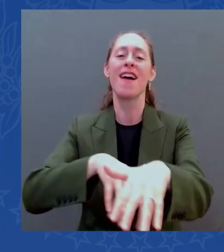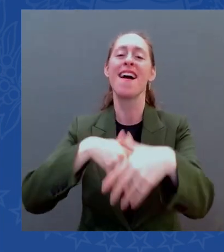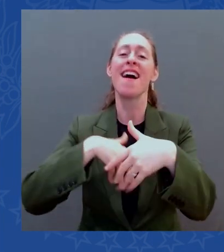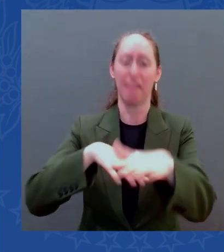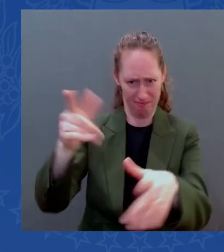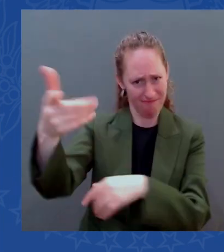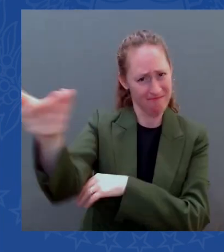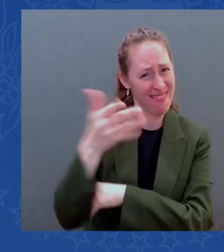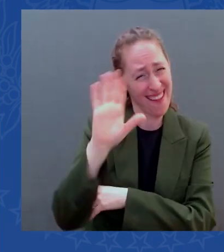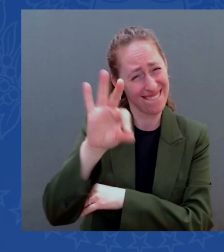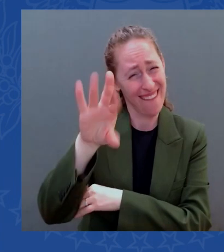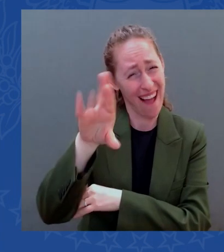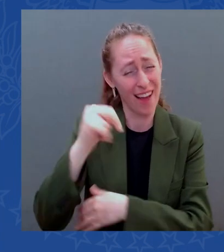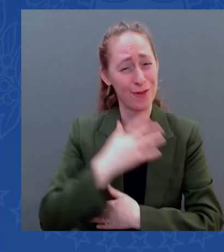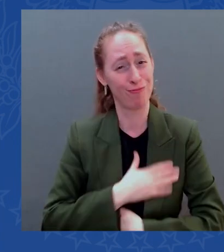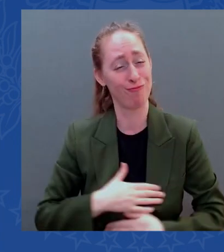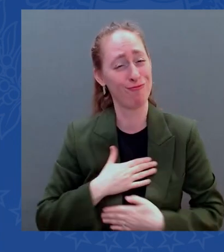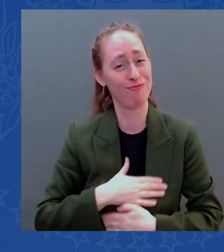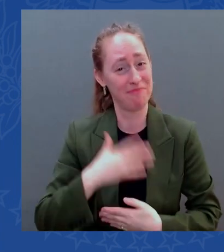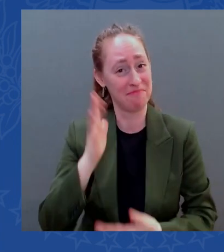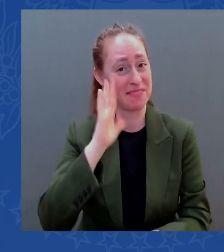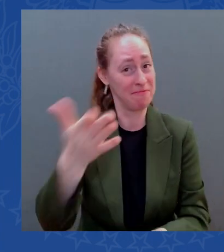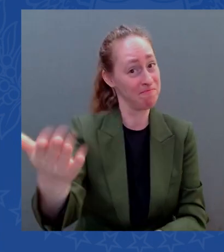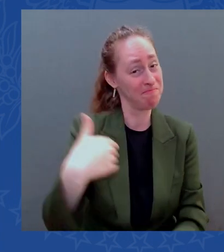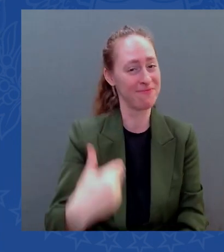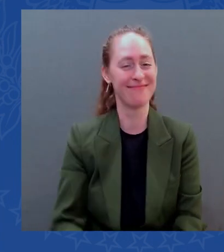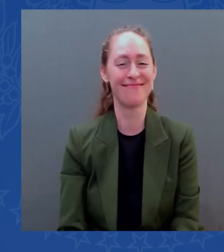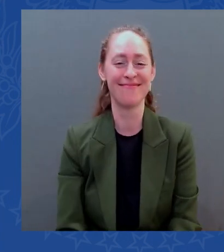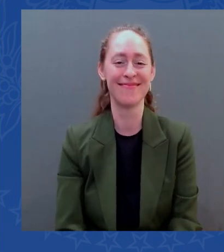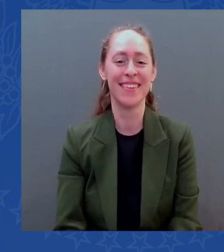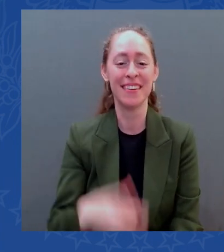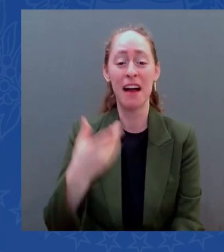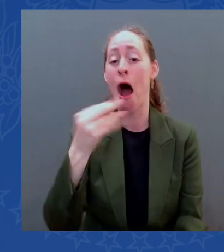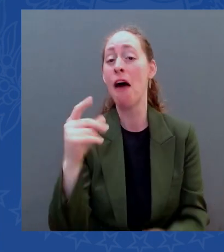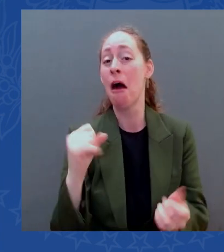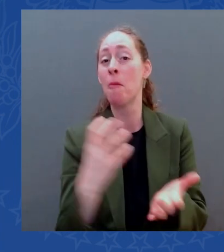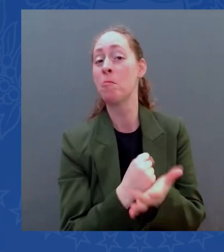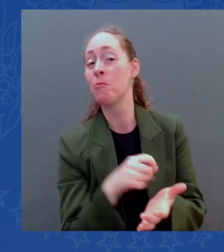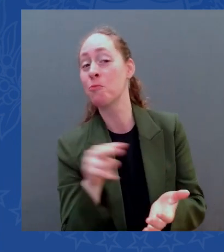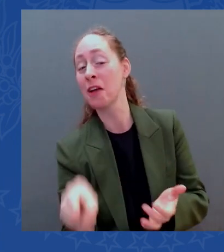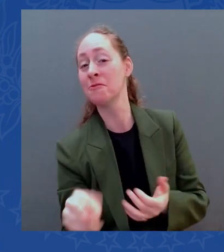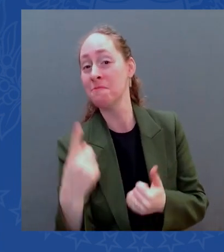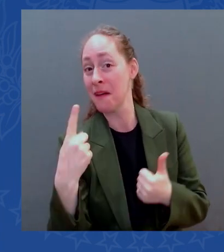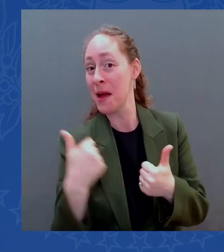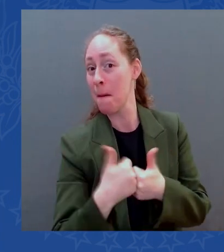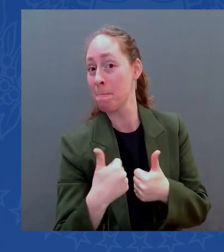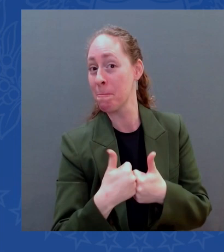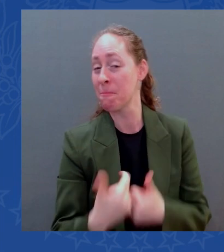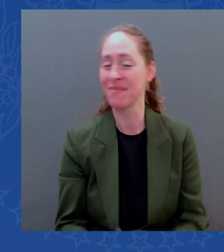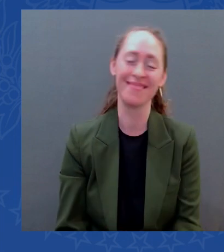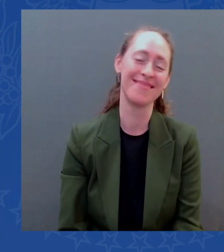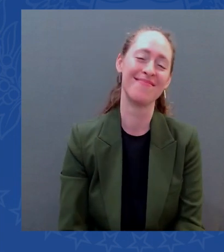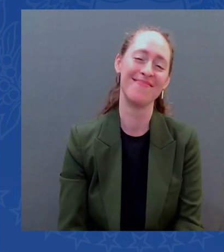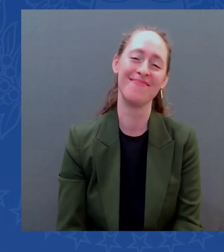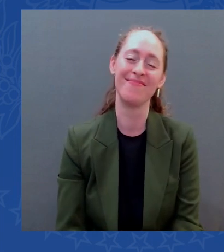You can come for the games, too. You're welcome. You know what? We have a no talking rule in our suite. When the puck is in play, nobody is allowed to talk.